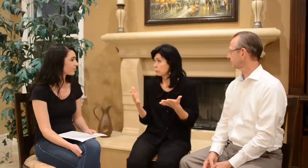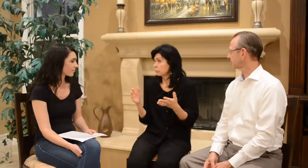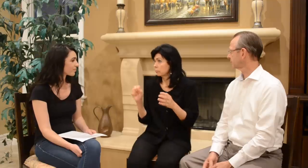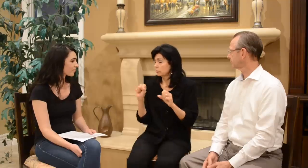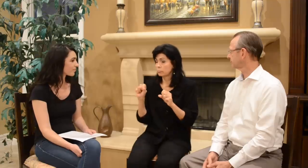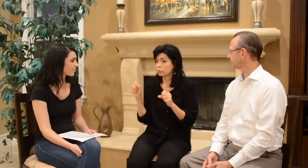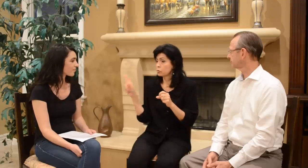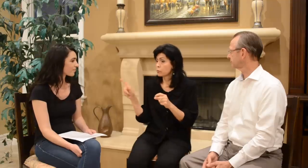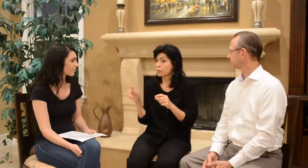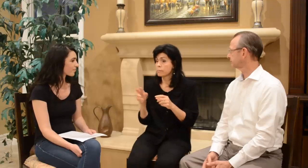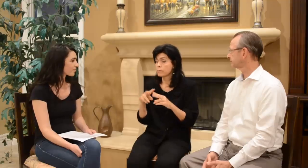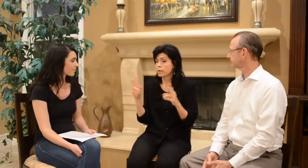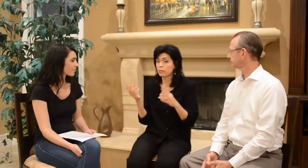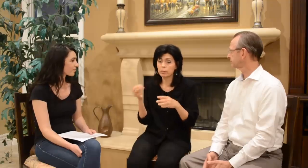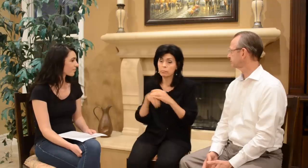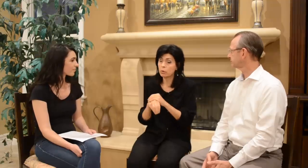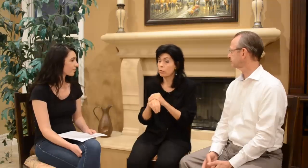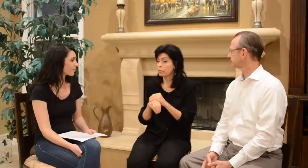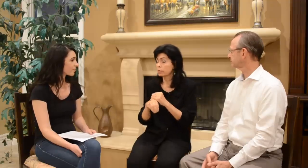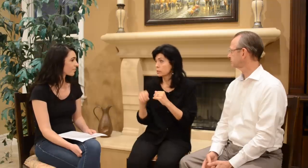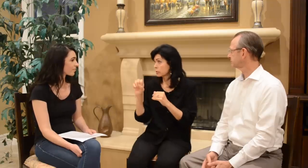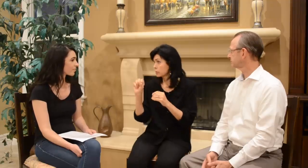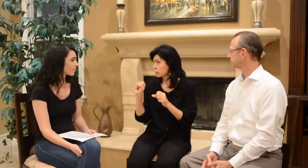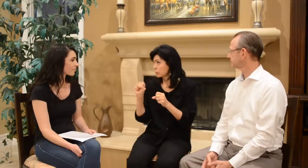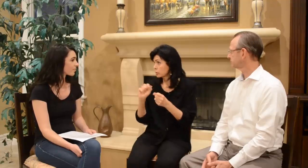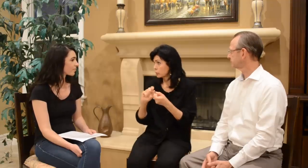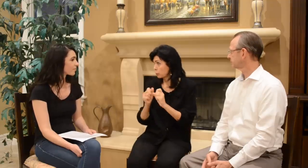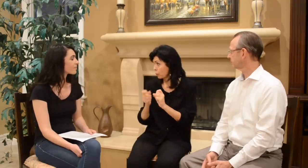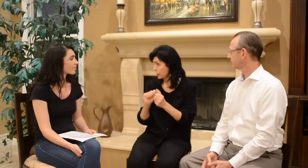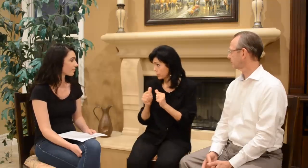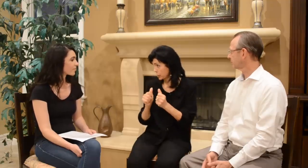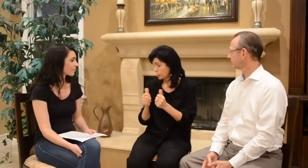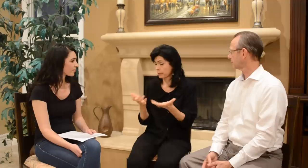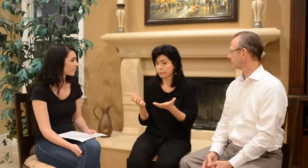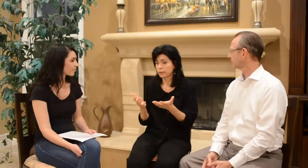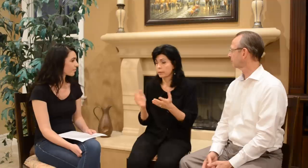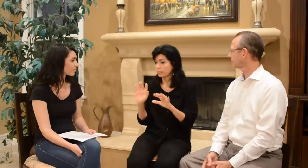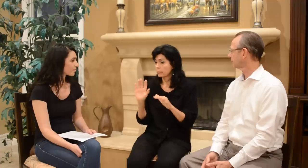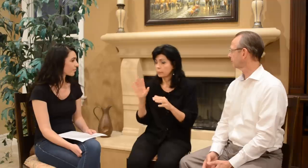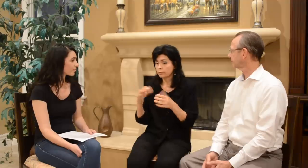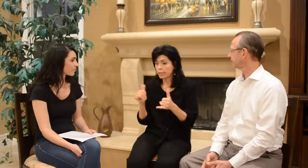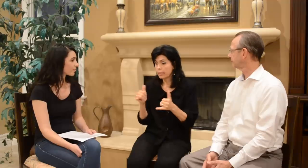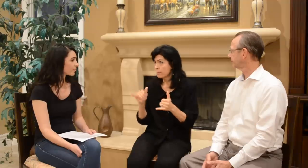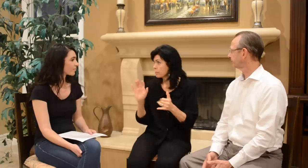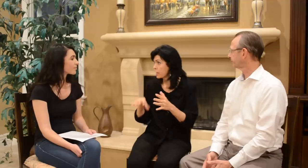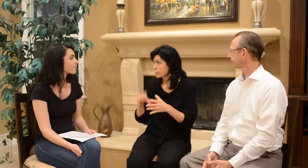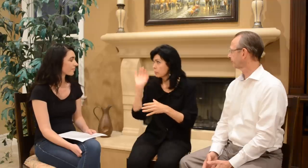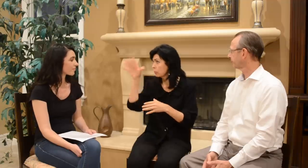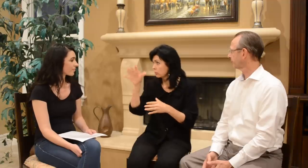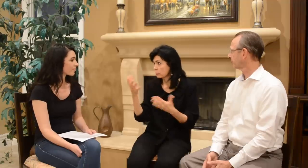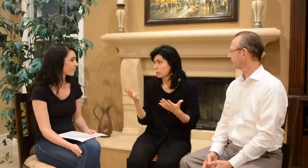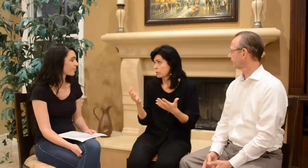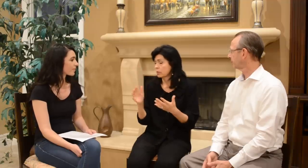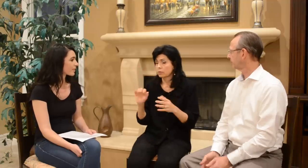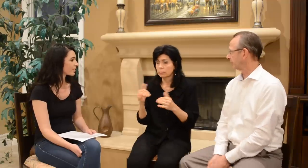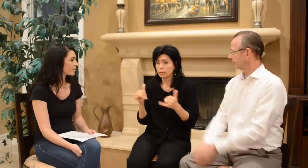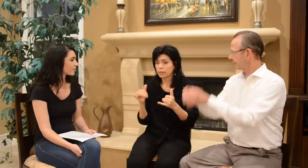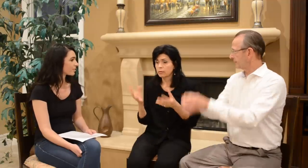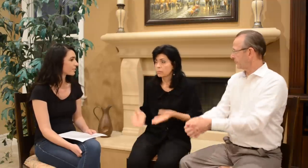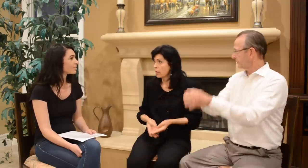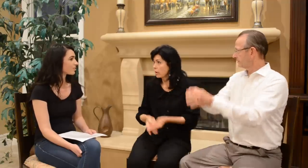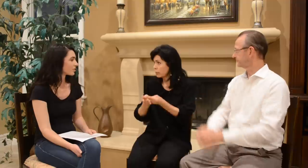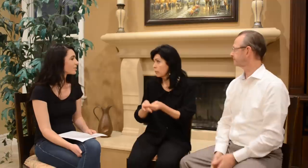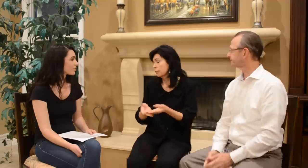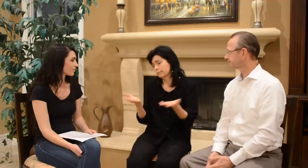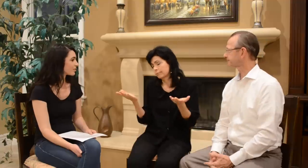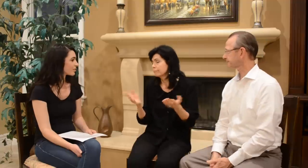and that you were very involved in sports playing basketball and volleyball